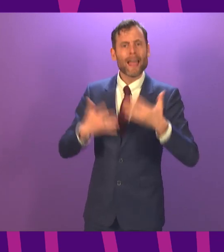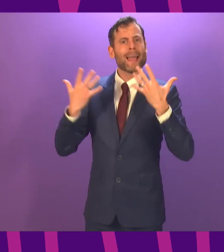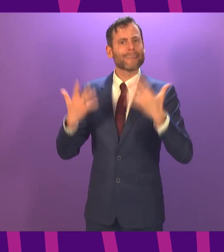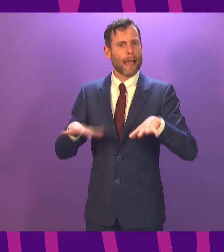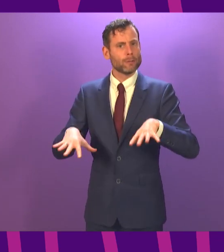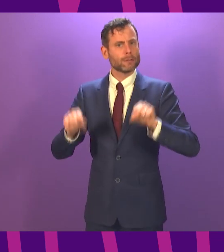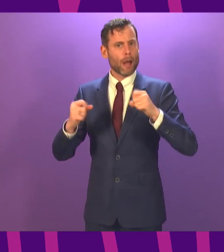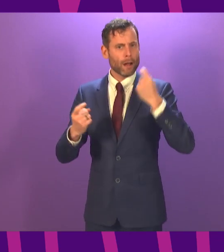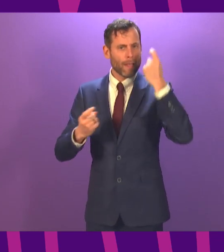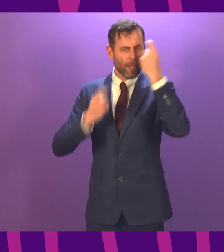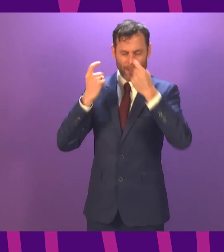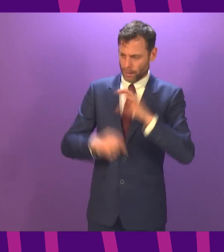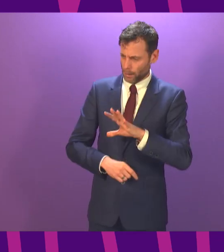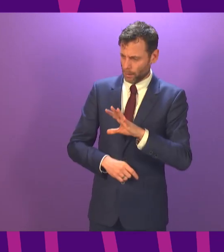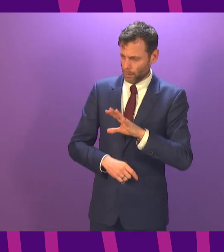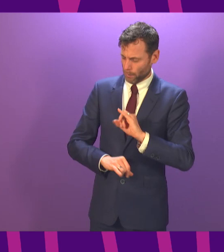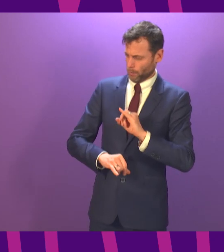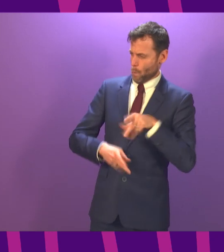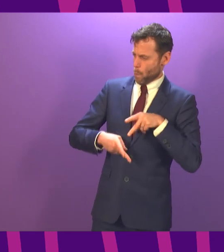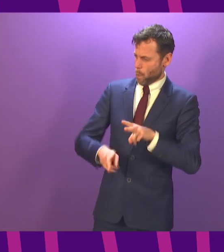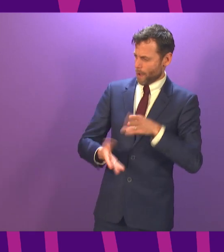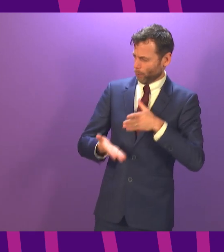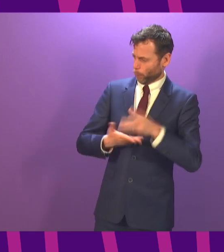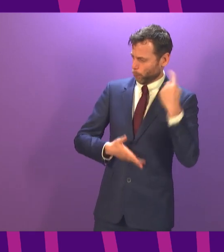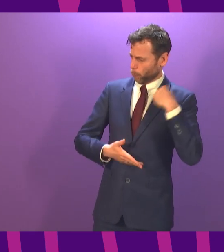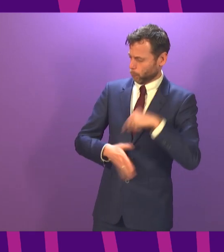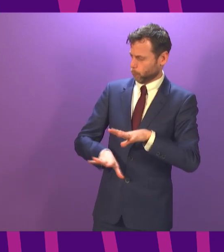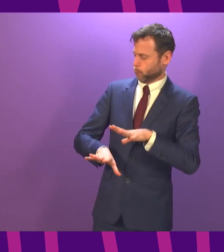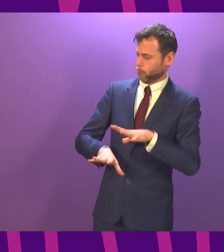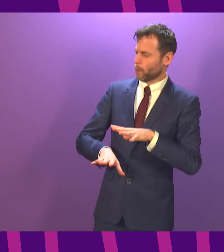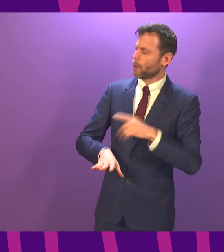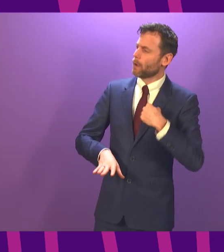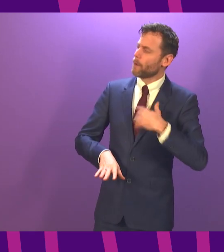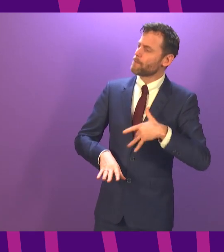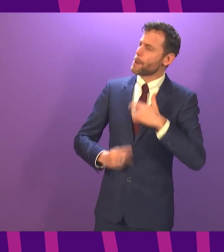to be in charge of answering that question, not the likes of Boris Johnson. Becoming an